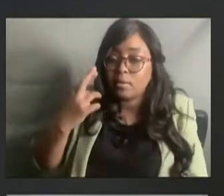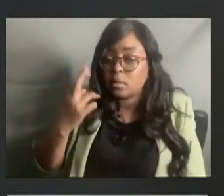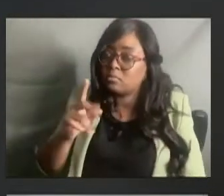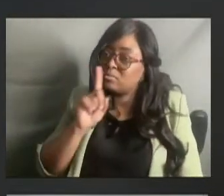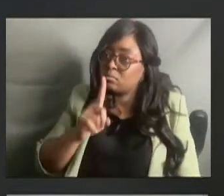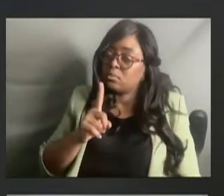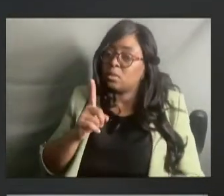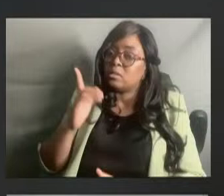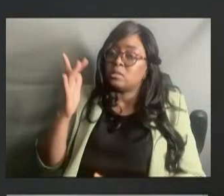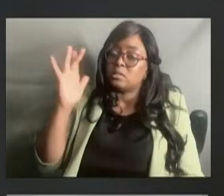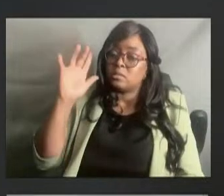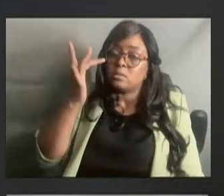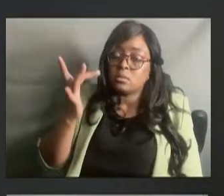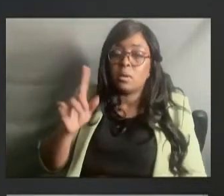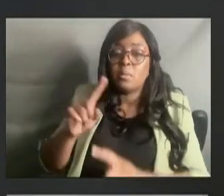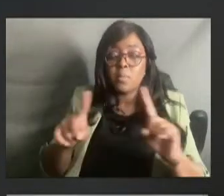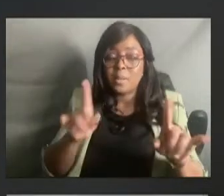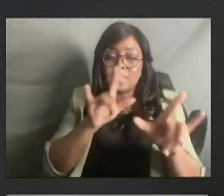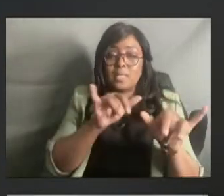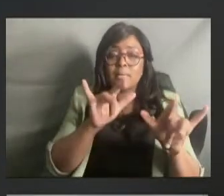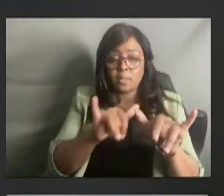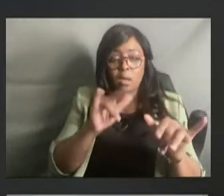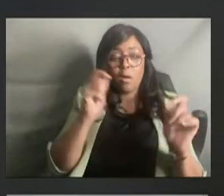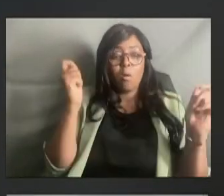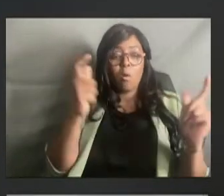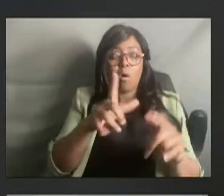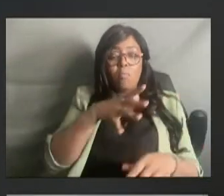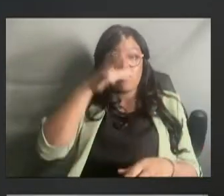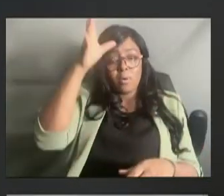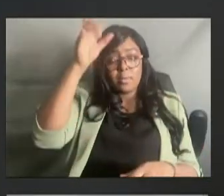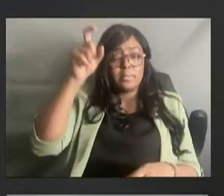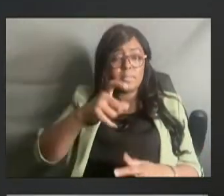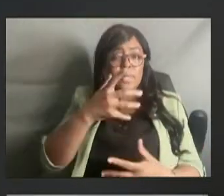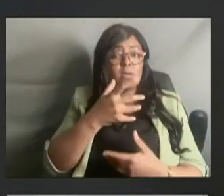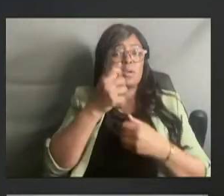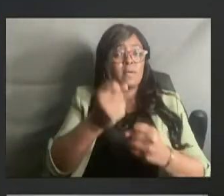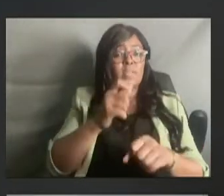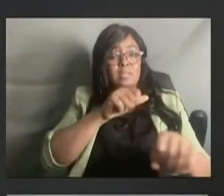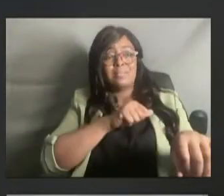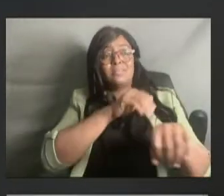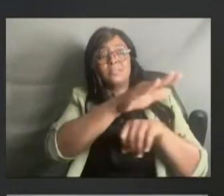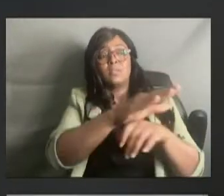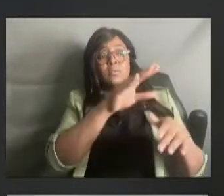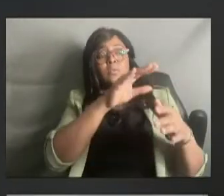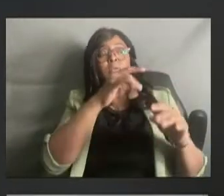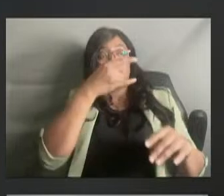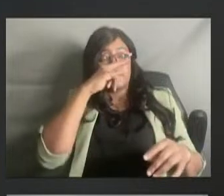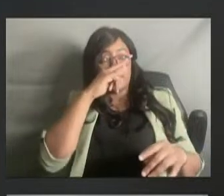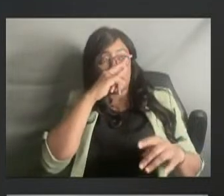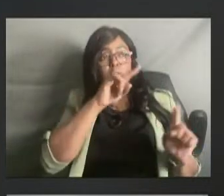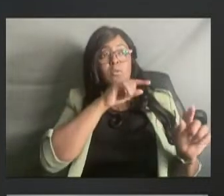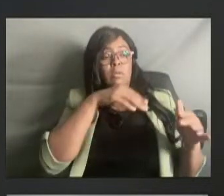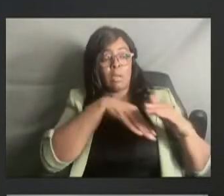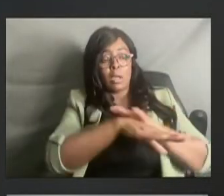It's really, really annoying. But at the same time, every parent needs to be confident